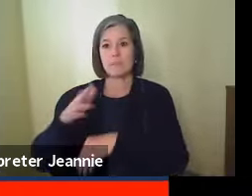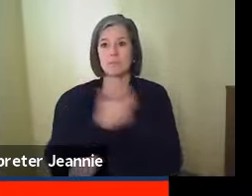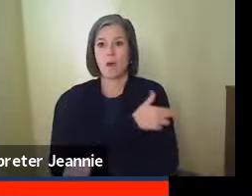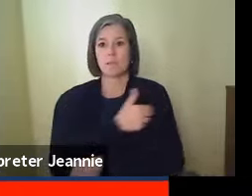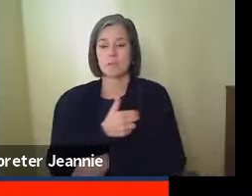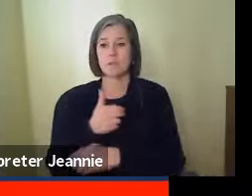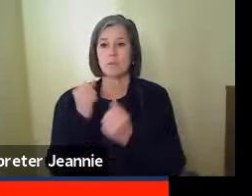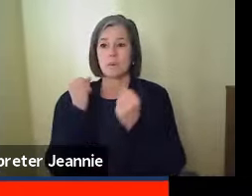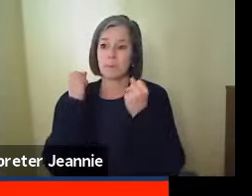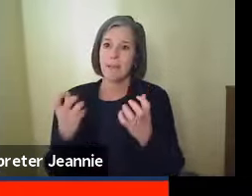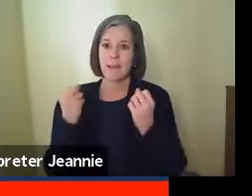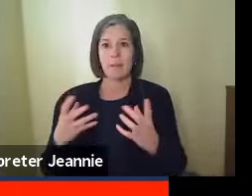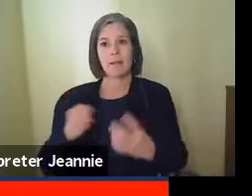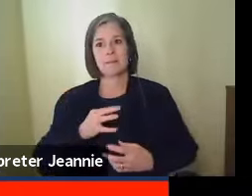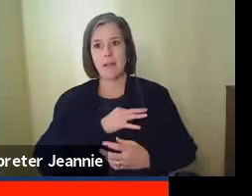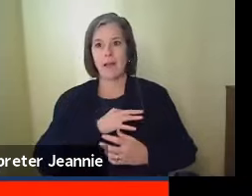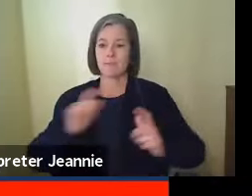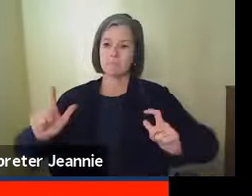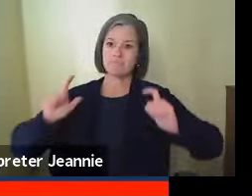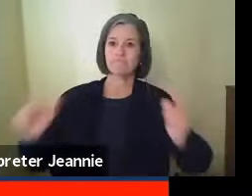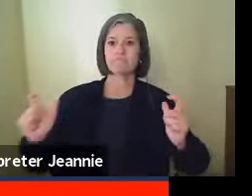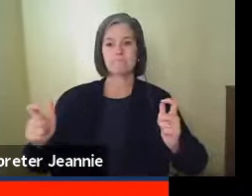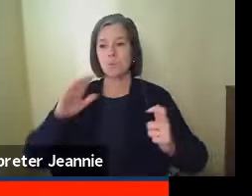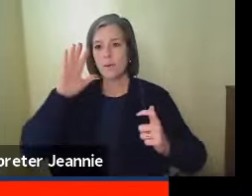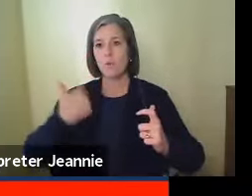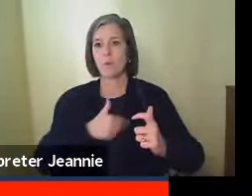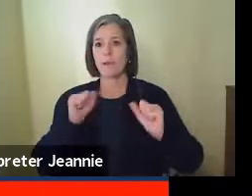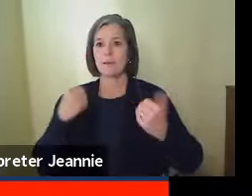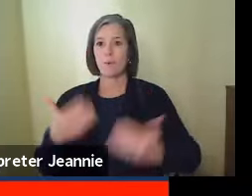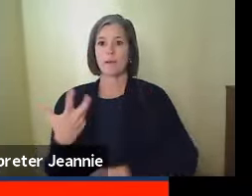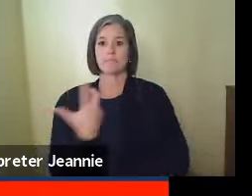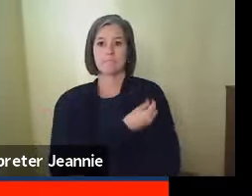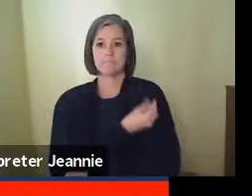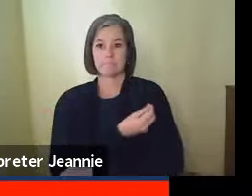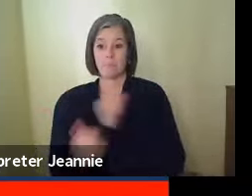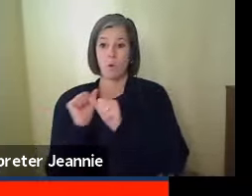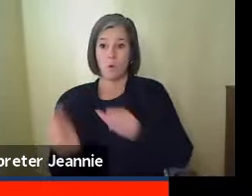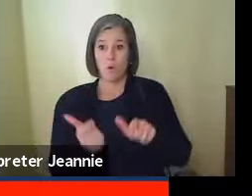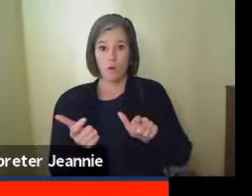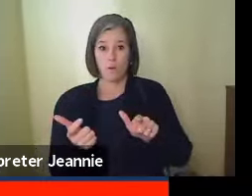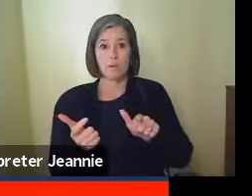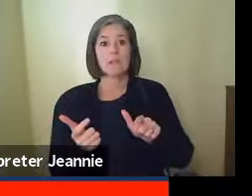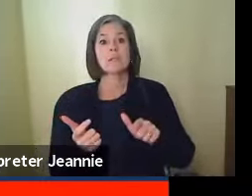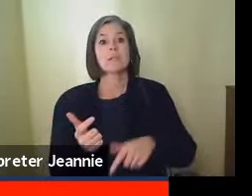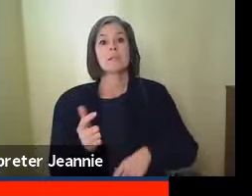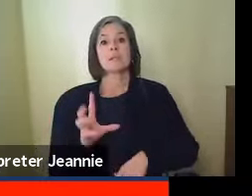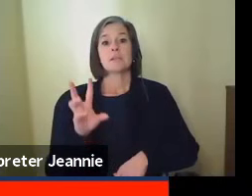that we can get those doses put into arms. So 56,550 doses arriving today.